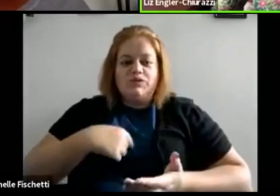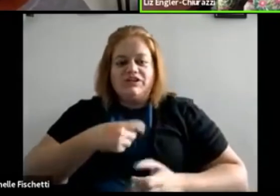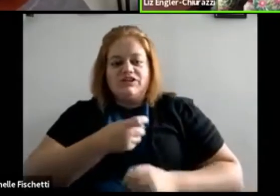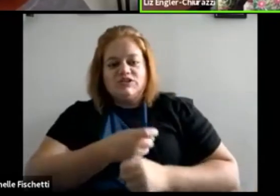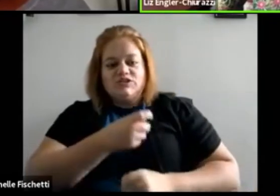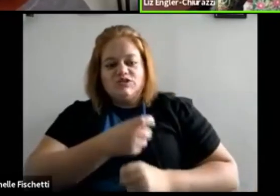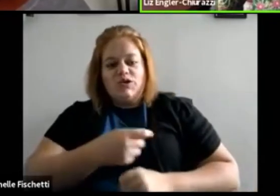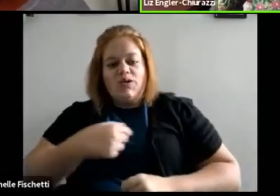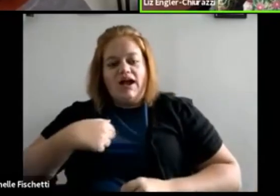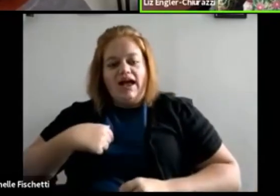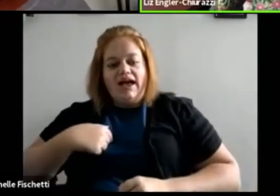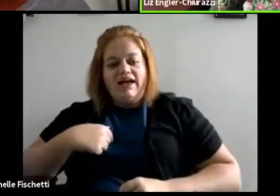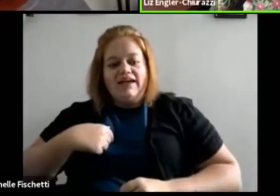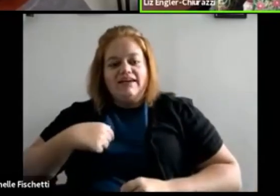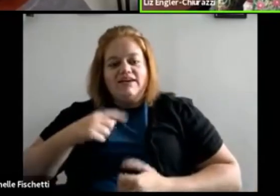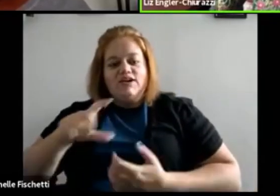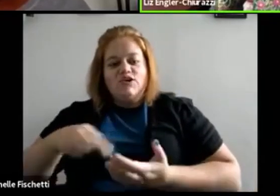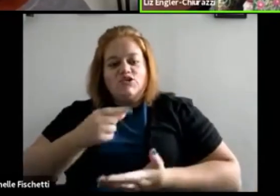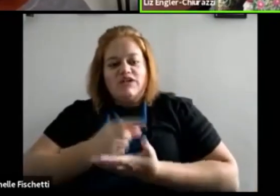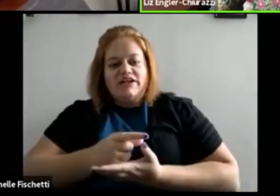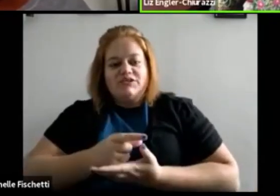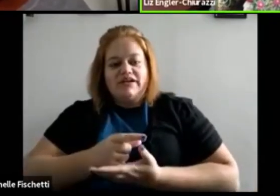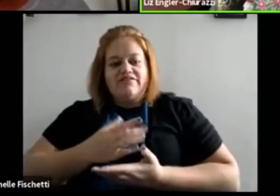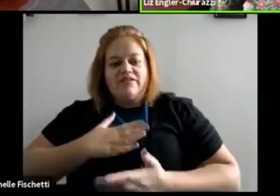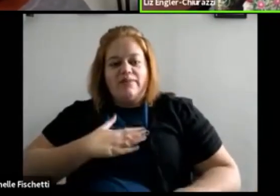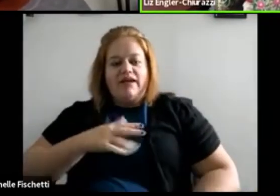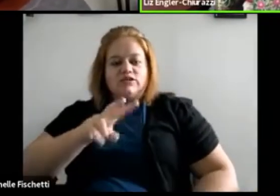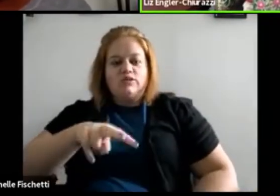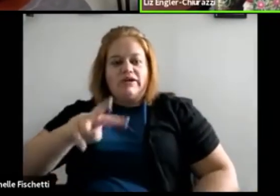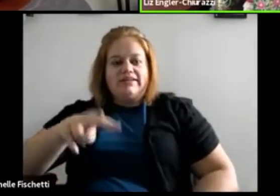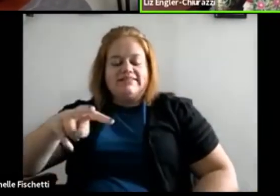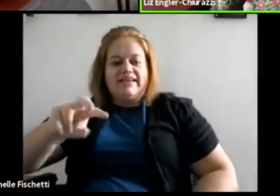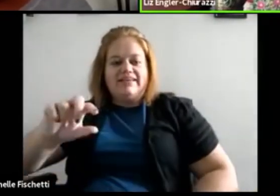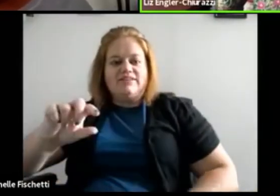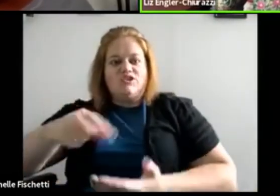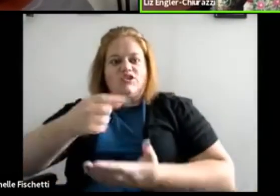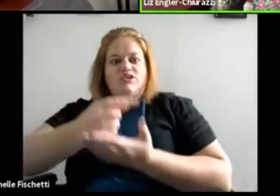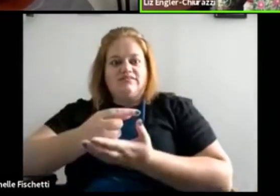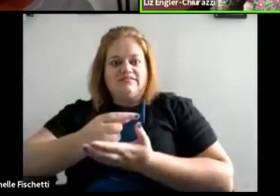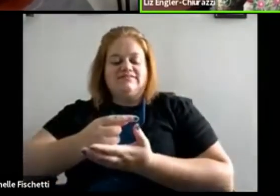graduated from 22nd grade by the time I got my doctorate and so